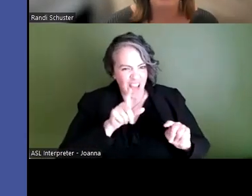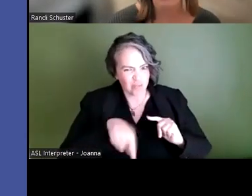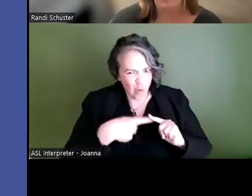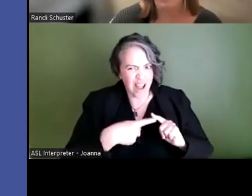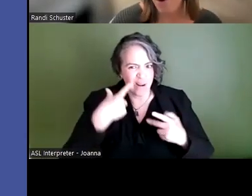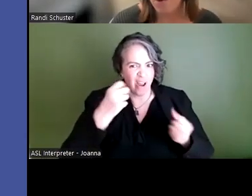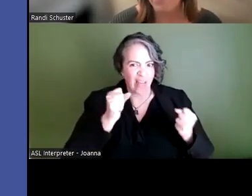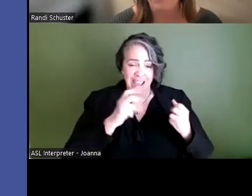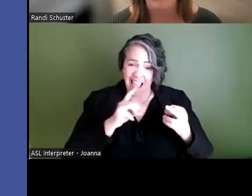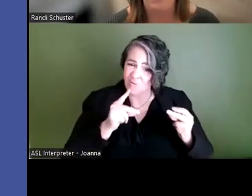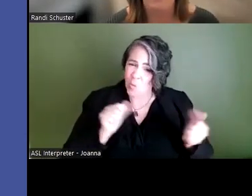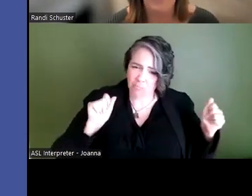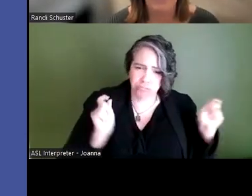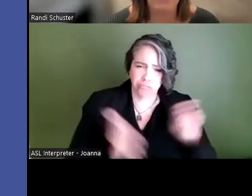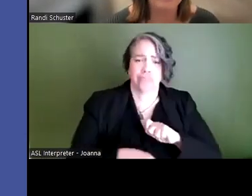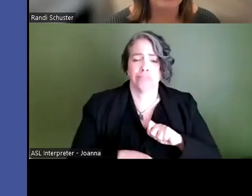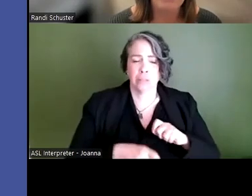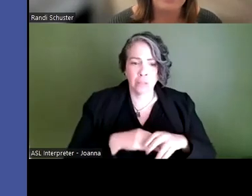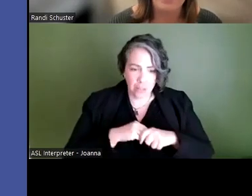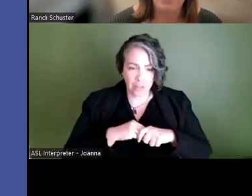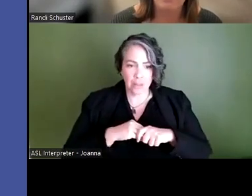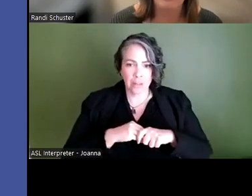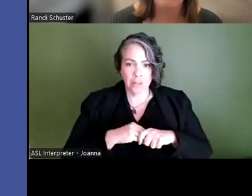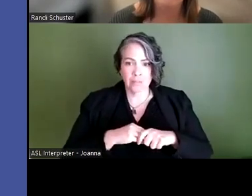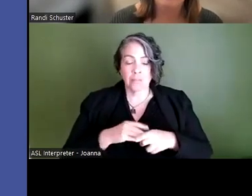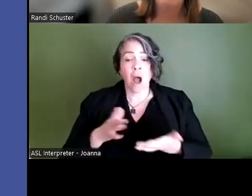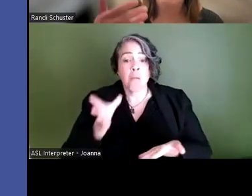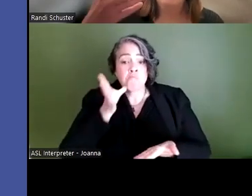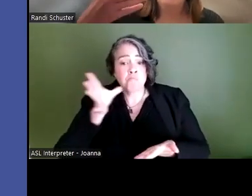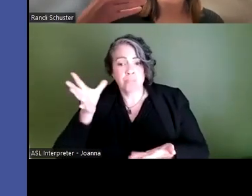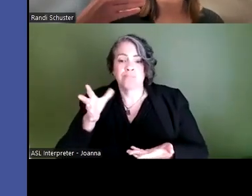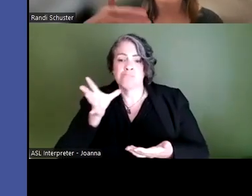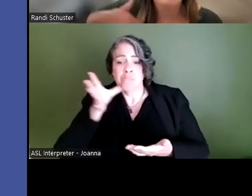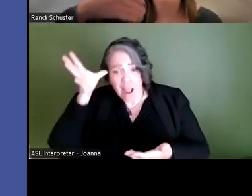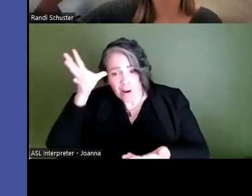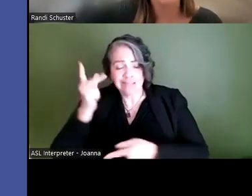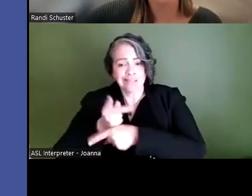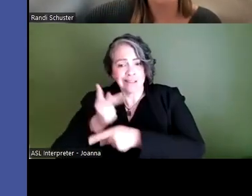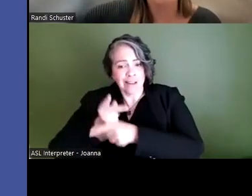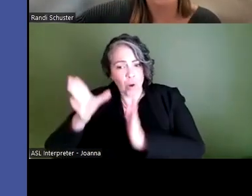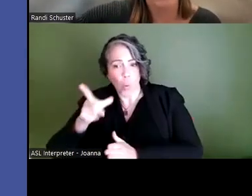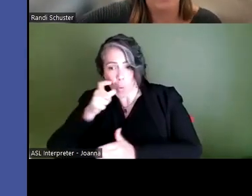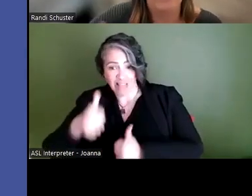who are at home - caregivers and loved ones at home - who are who are seeing students over,